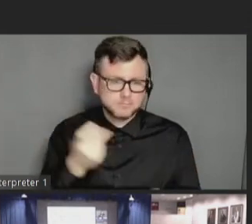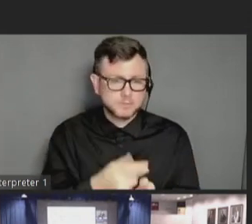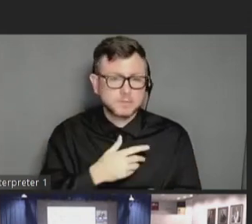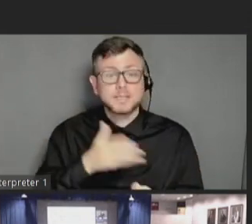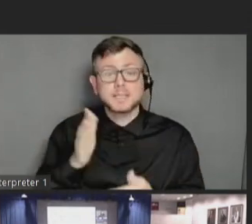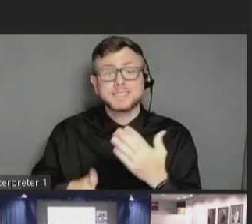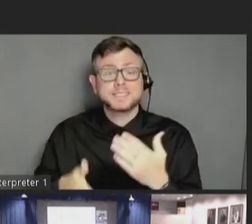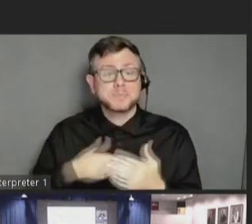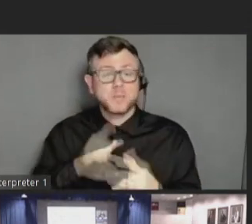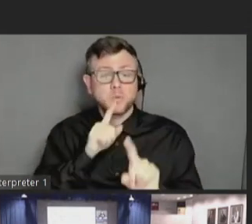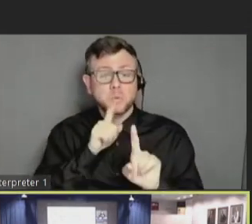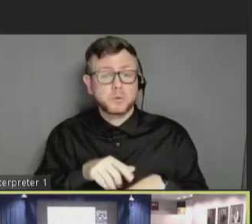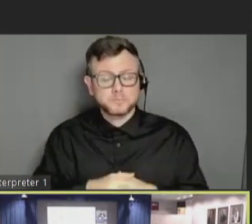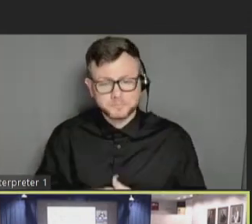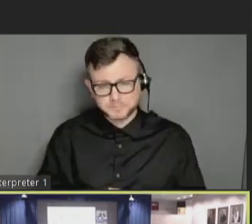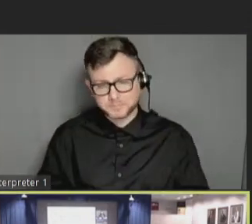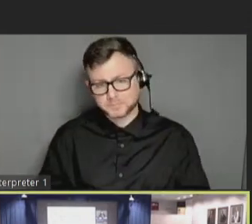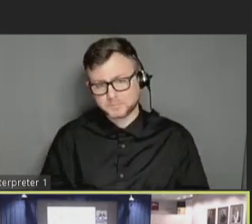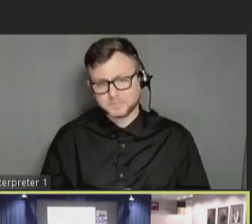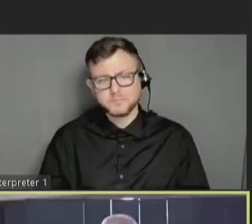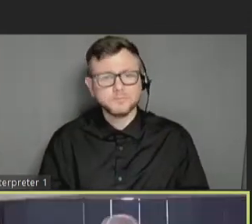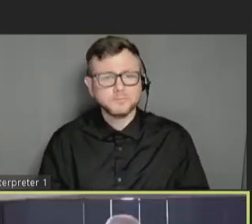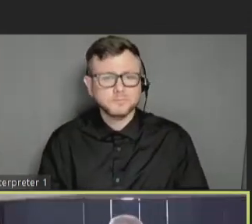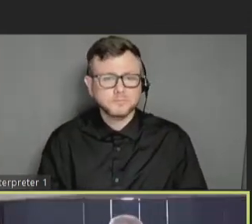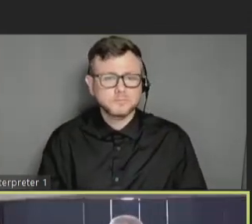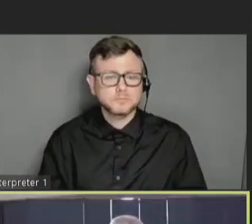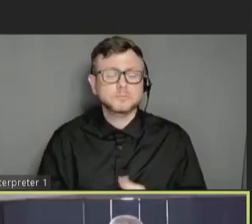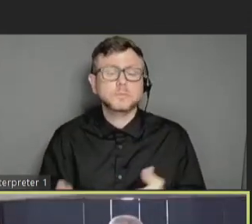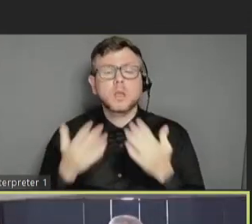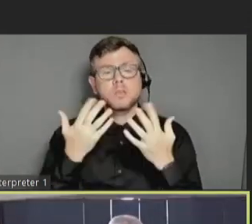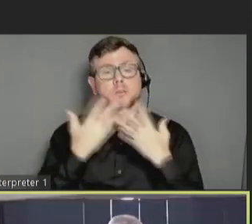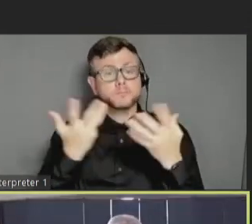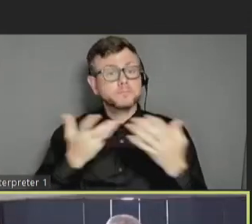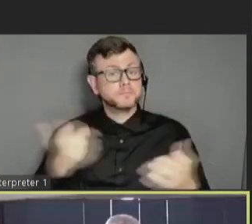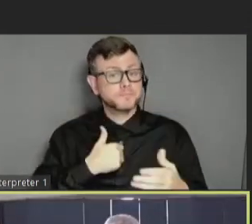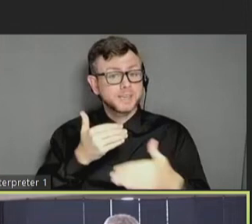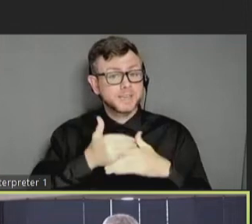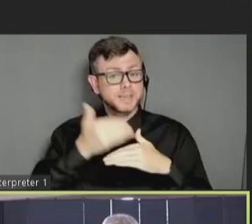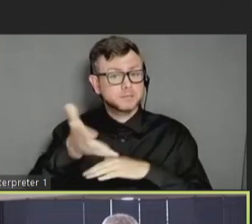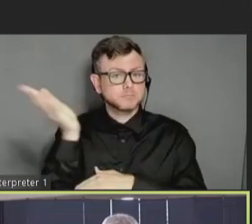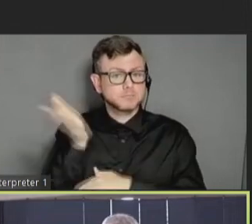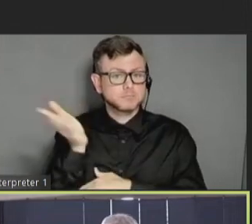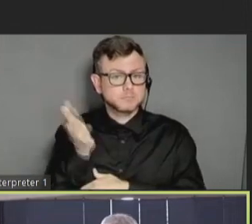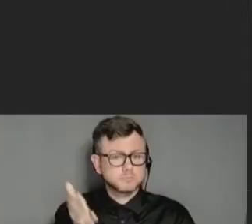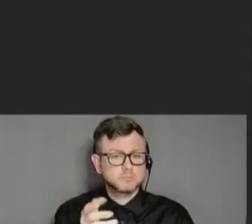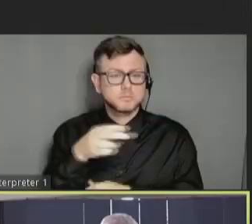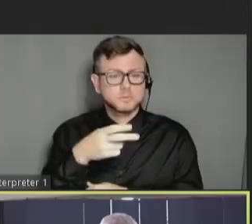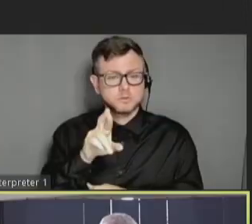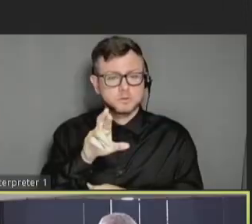Robert Hopkins: Thank you very much. Our next presenter is from HRSA. Brenda Holbrook.